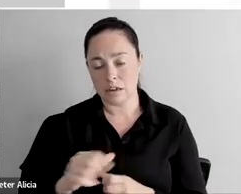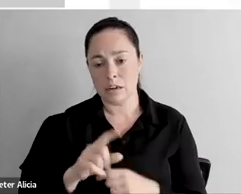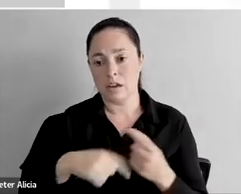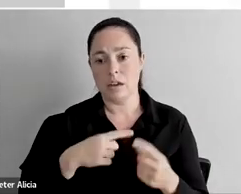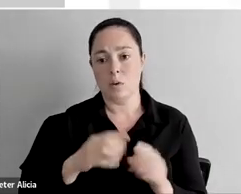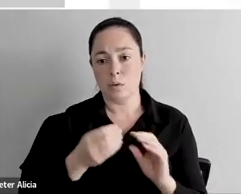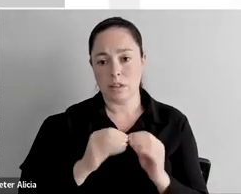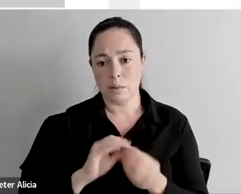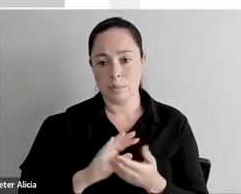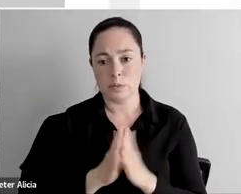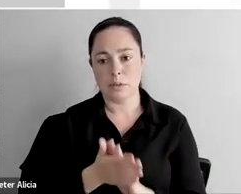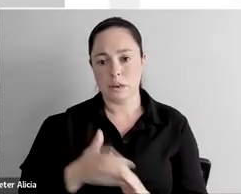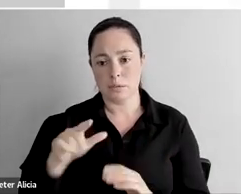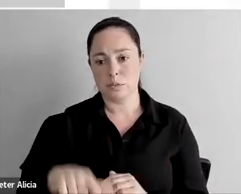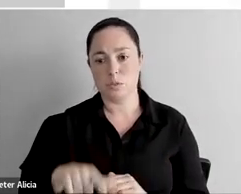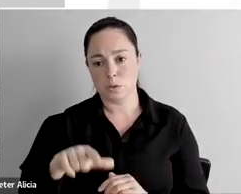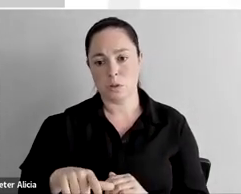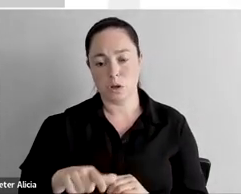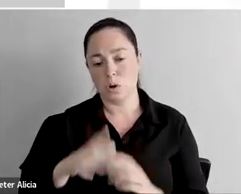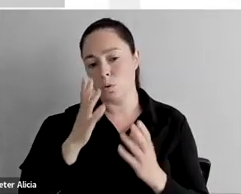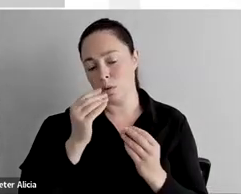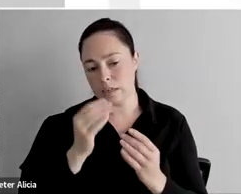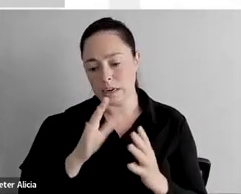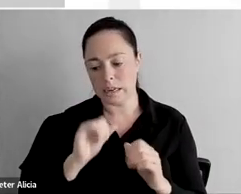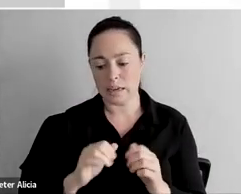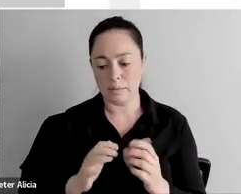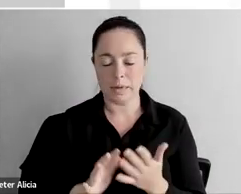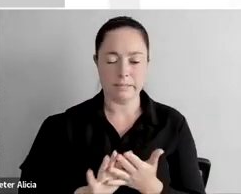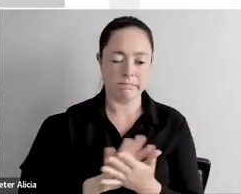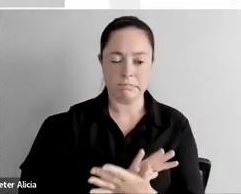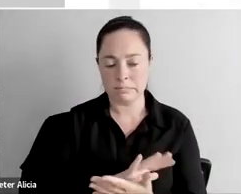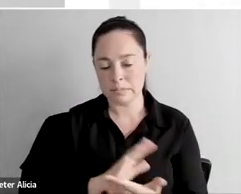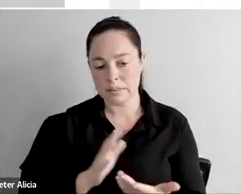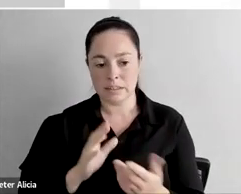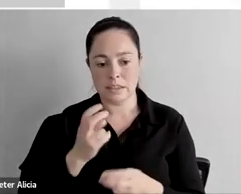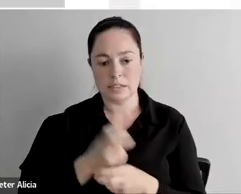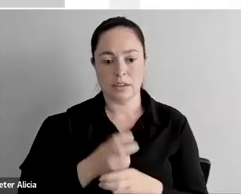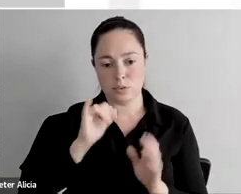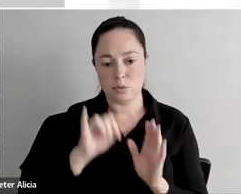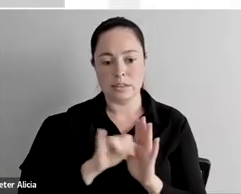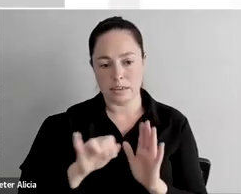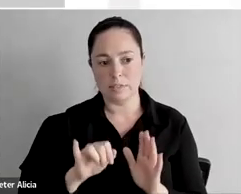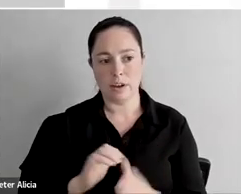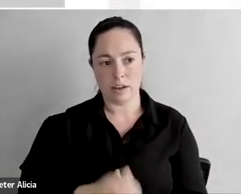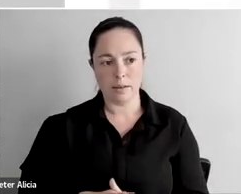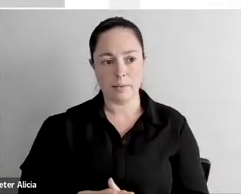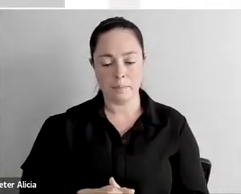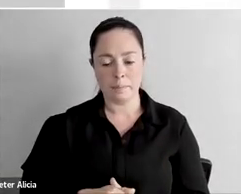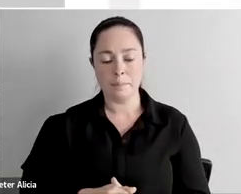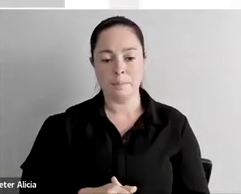too low, then the data can be tacitly identifiable. And we certainly don't want to,